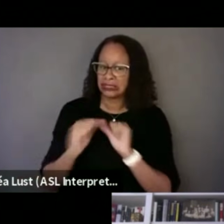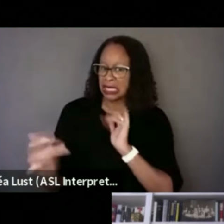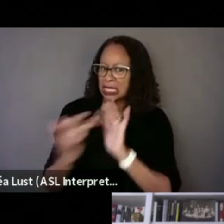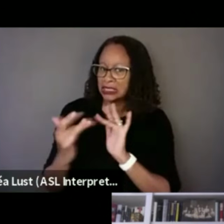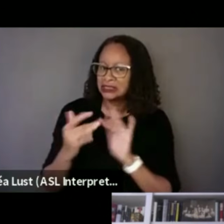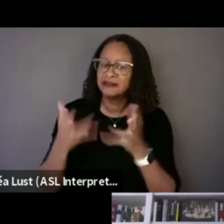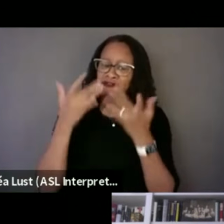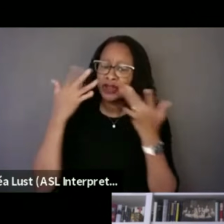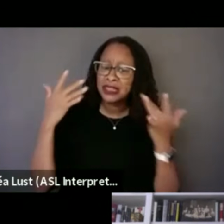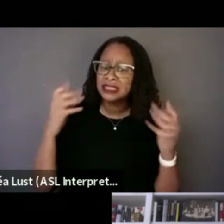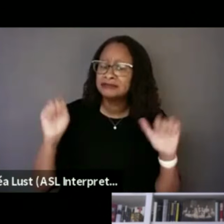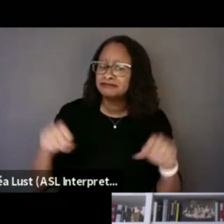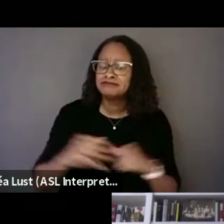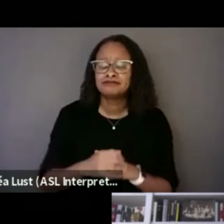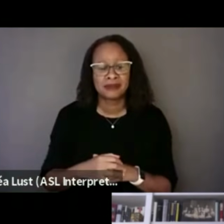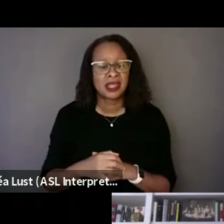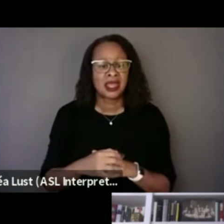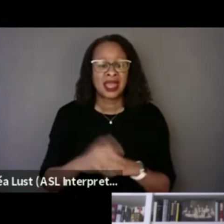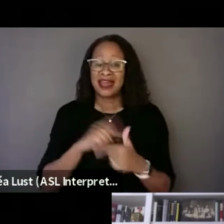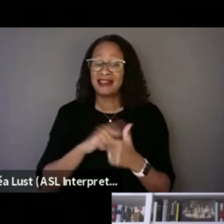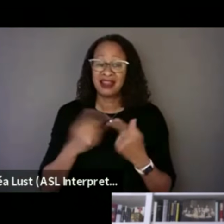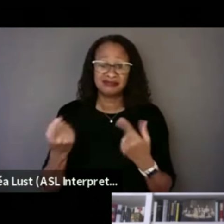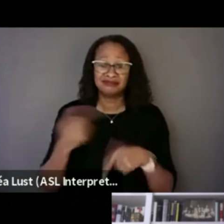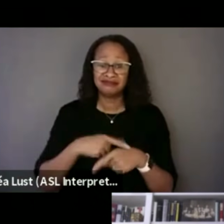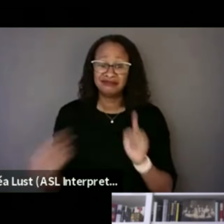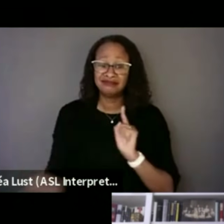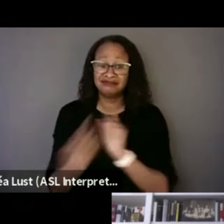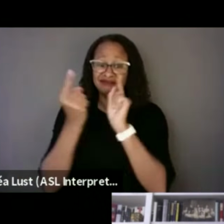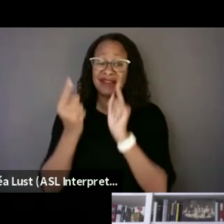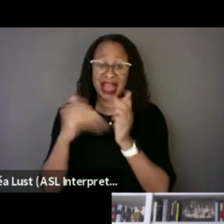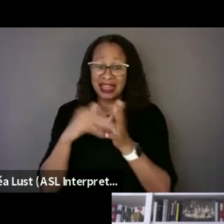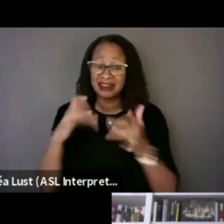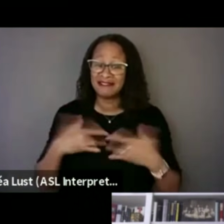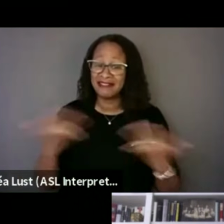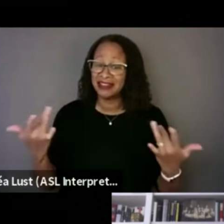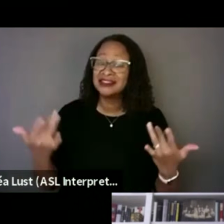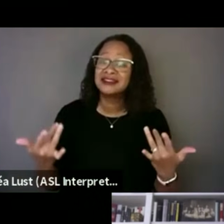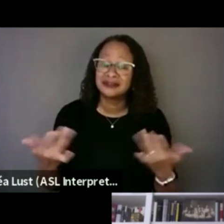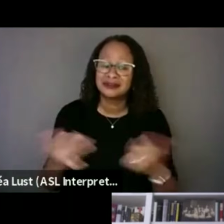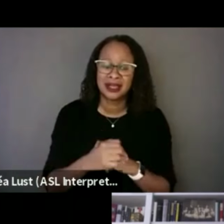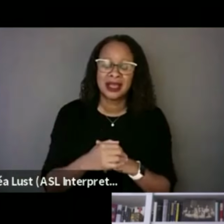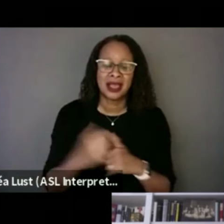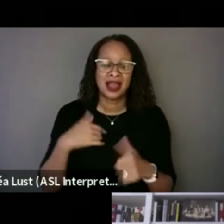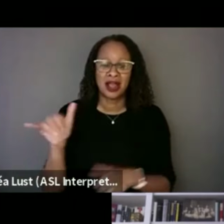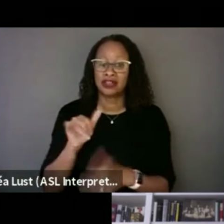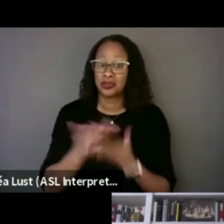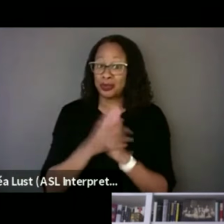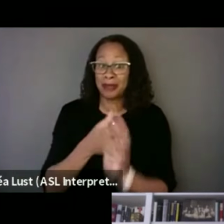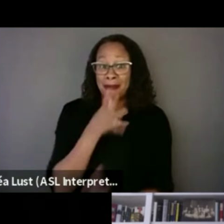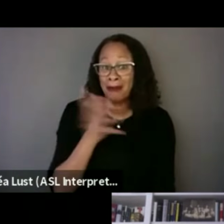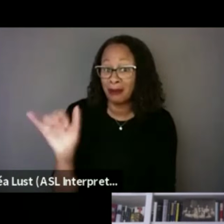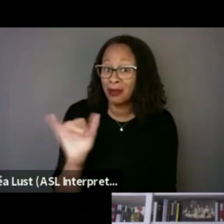And we ran into each other at an event. And I had also become a mom in the same time.